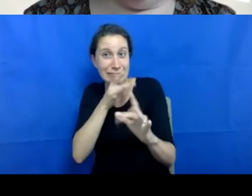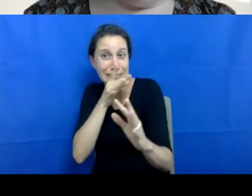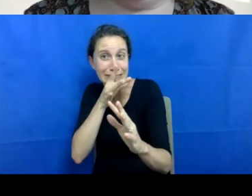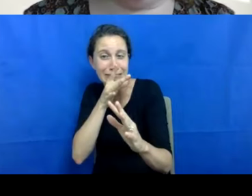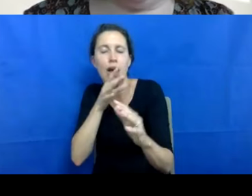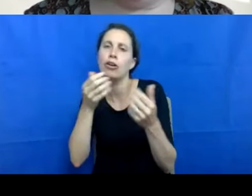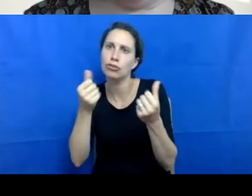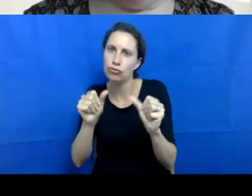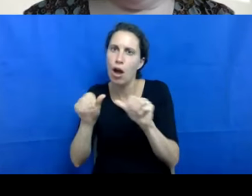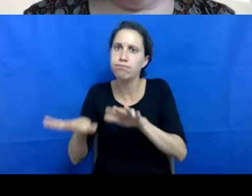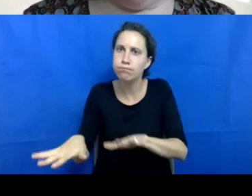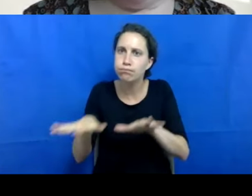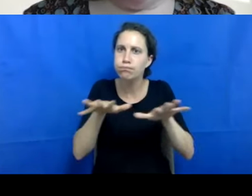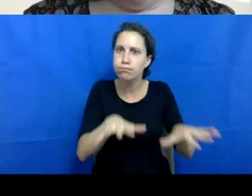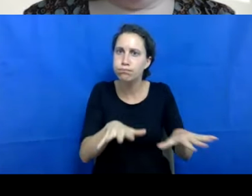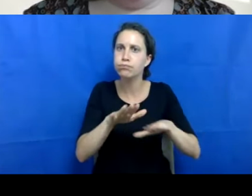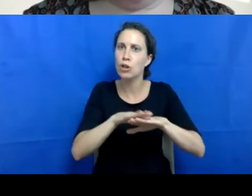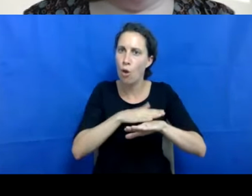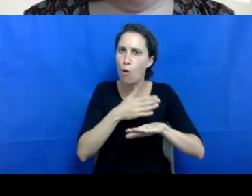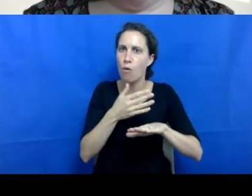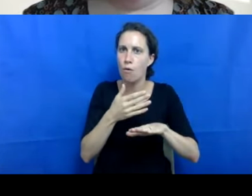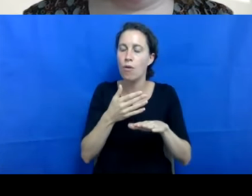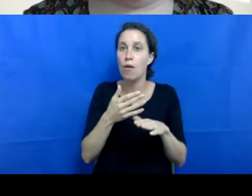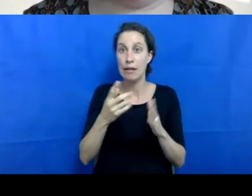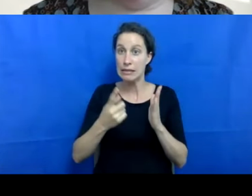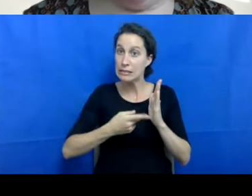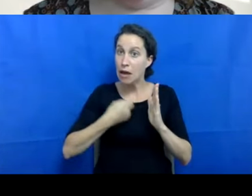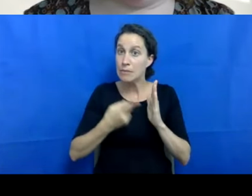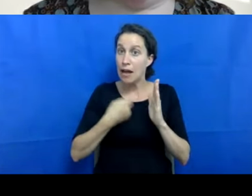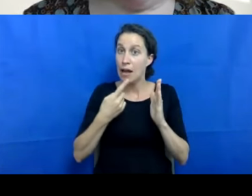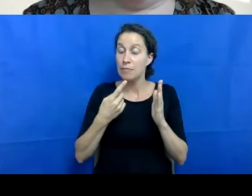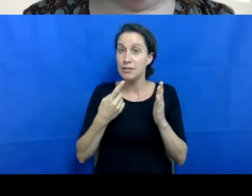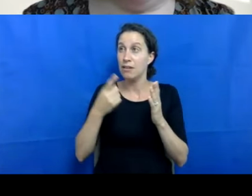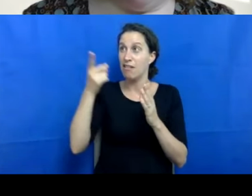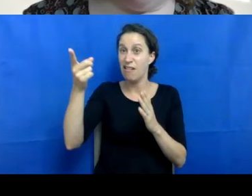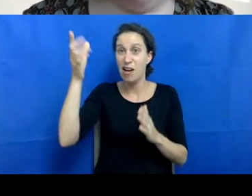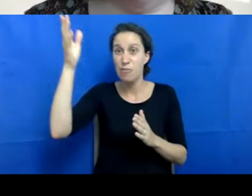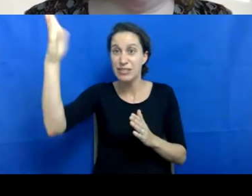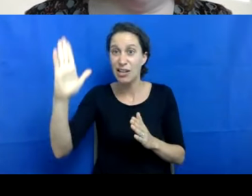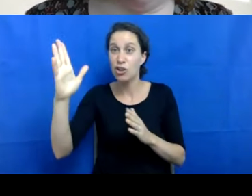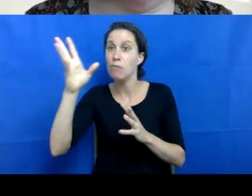Sometimes there can be a lag between what the presenter is saying and when the captions appear to the participants.